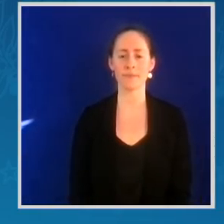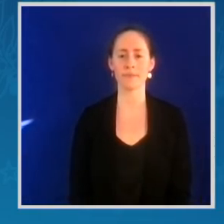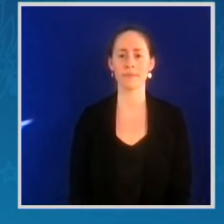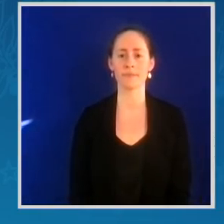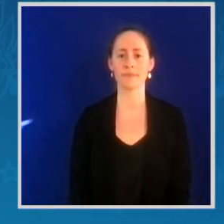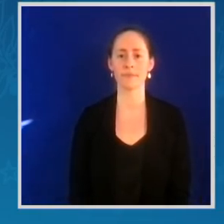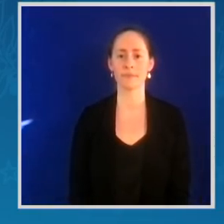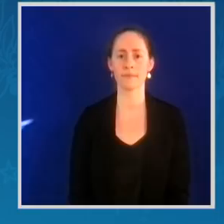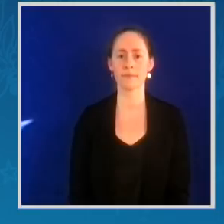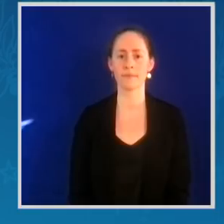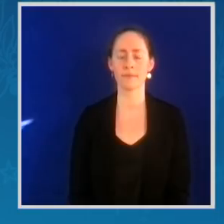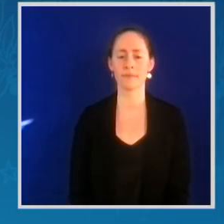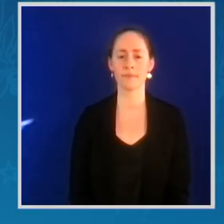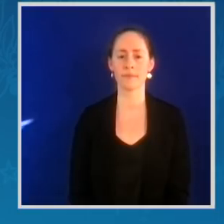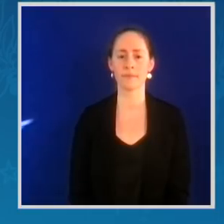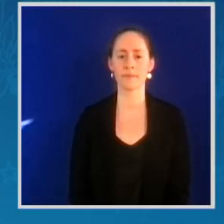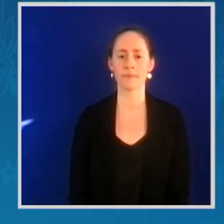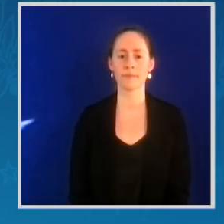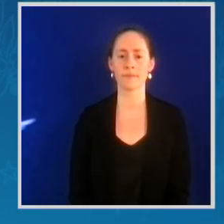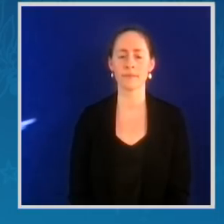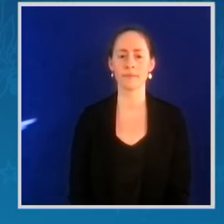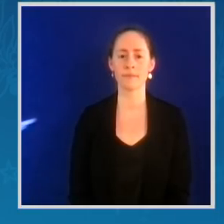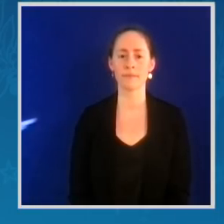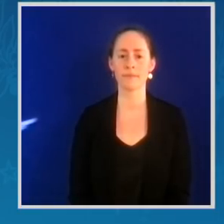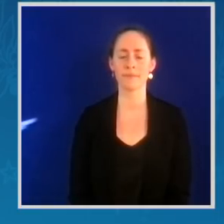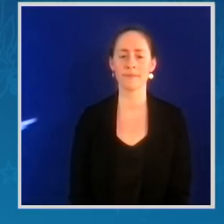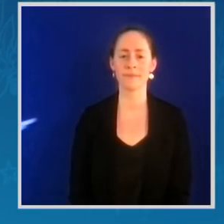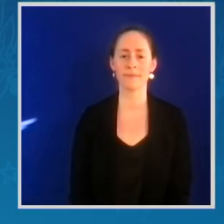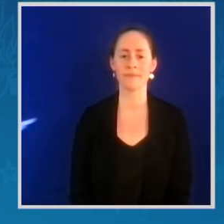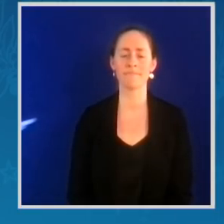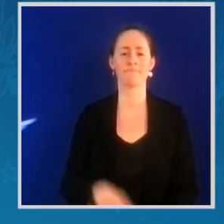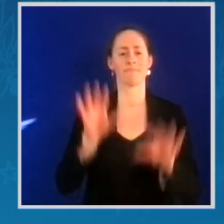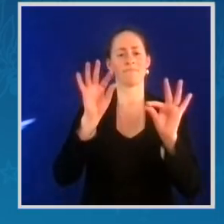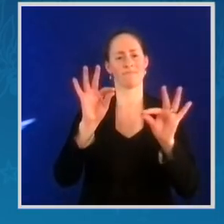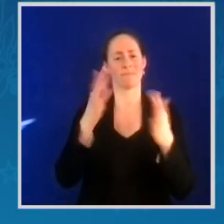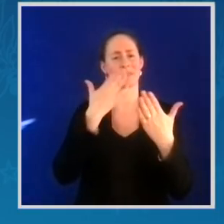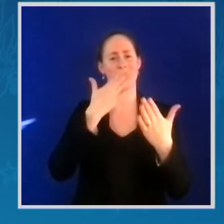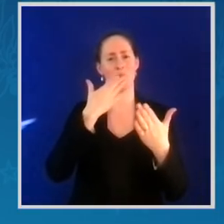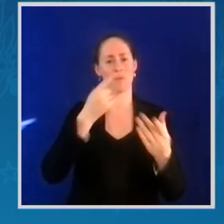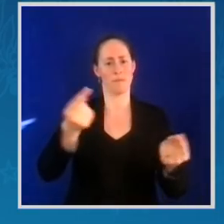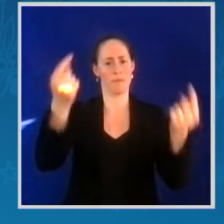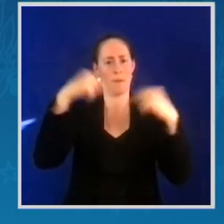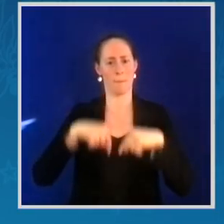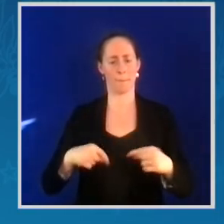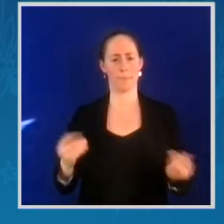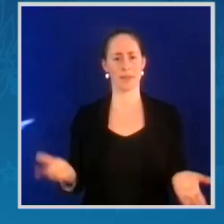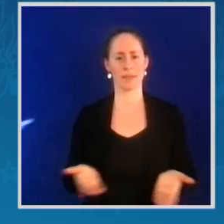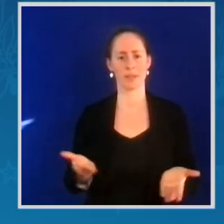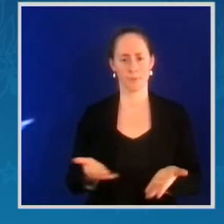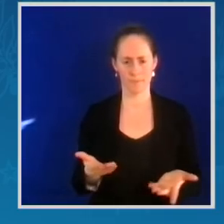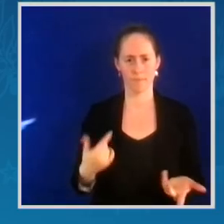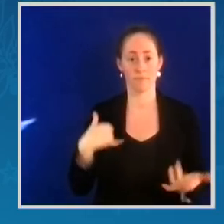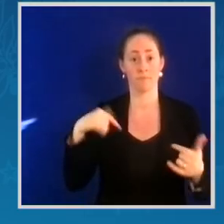Madam Vice President, thanks so much. Just -- I have a foreign policy in domestic policy. But just to clear something up that's been in the news